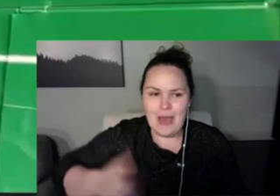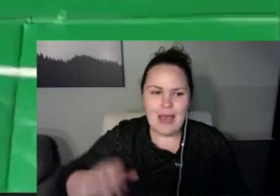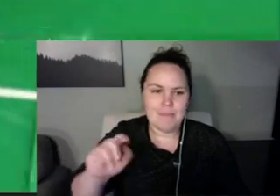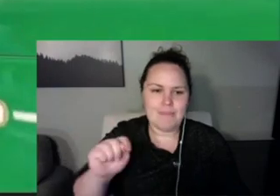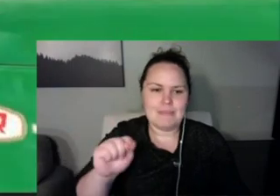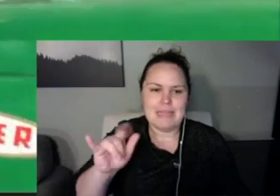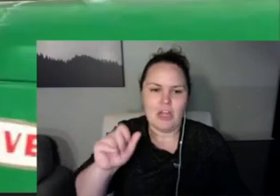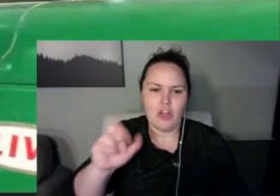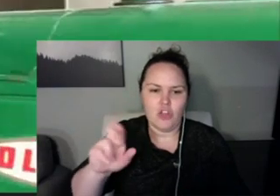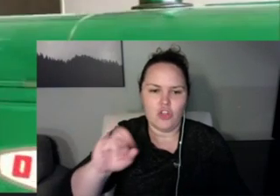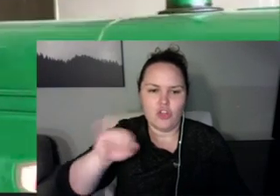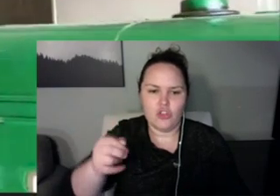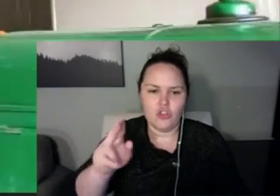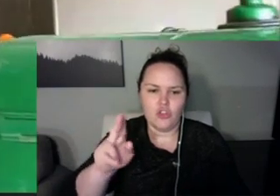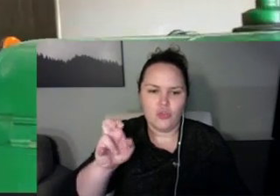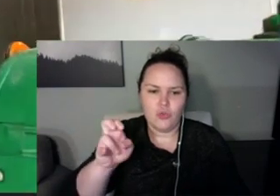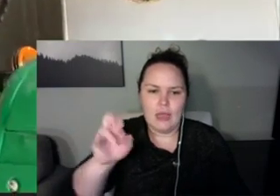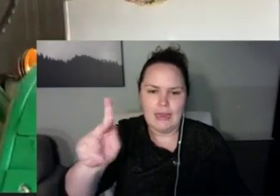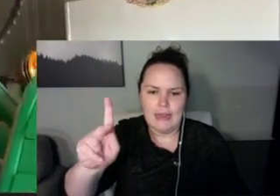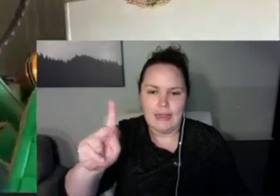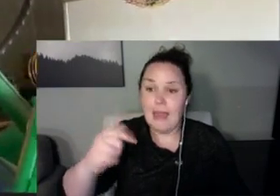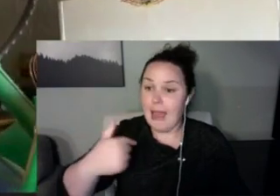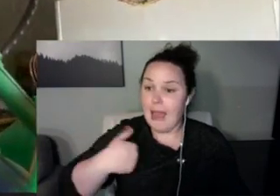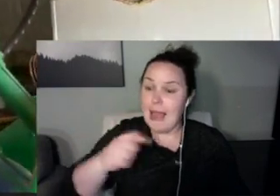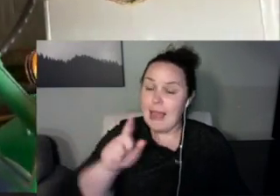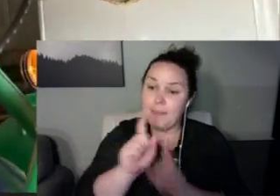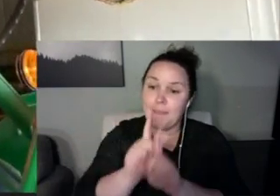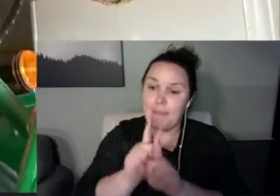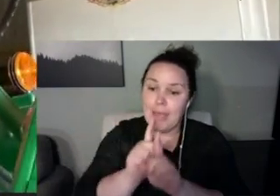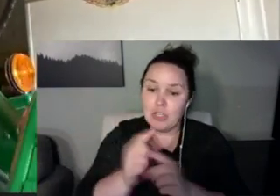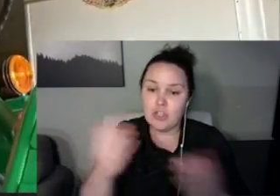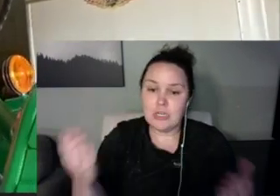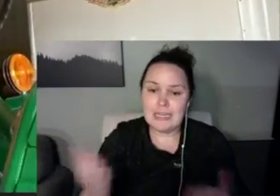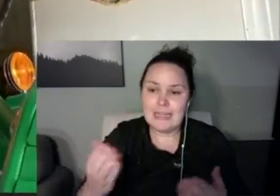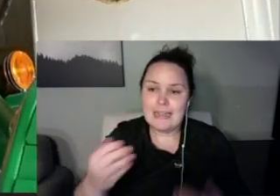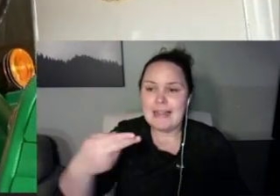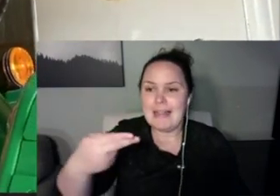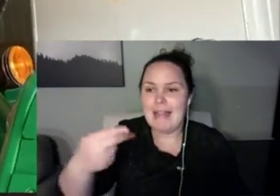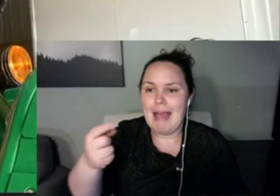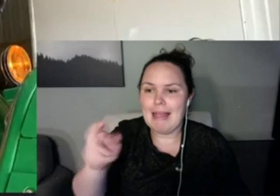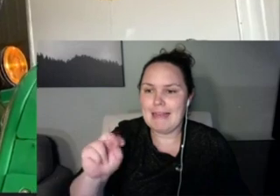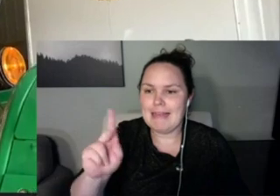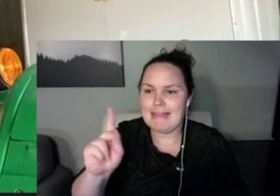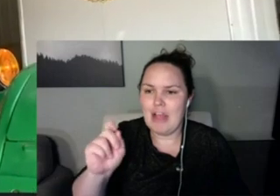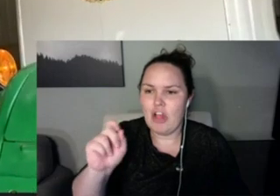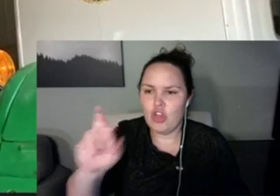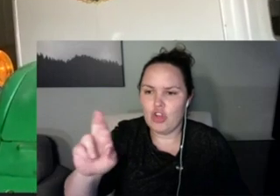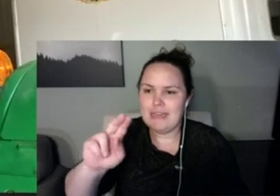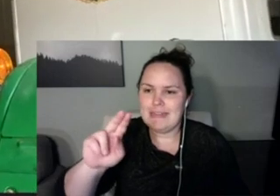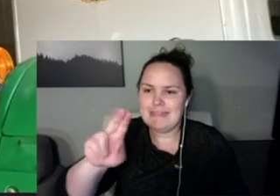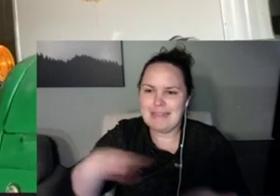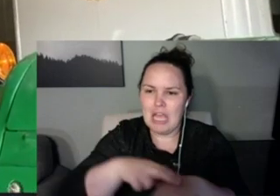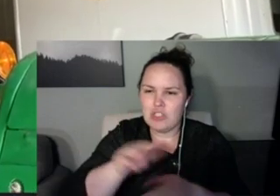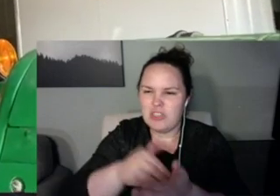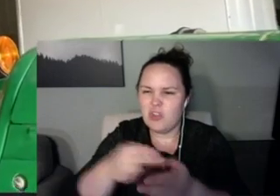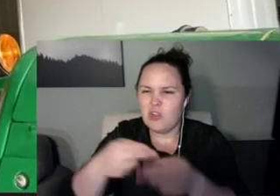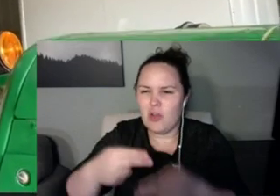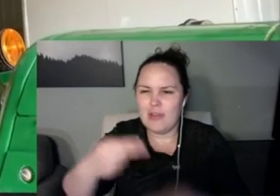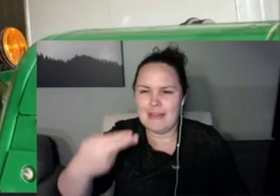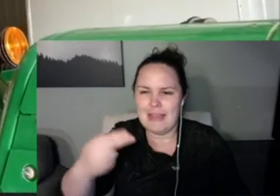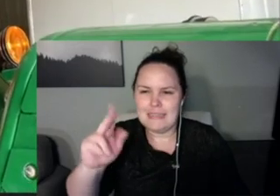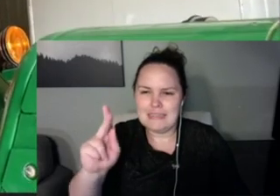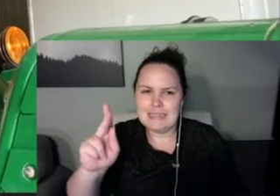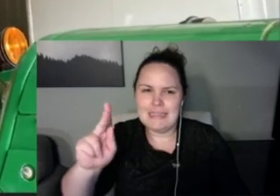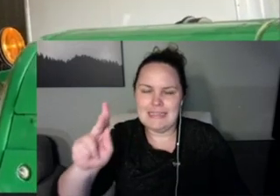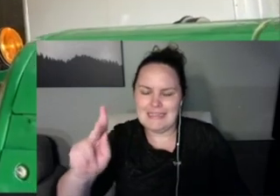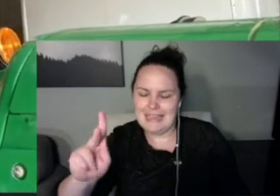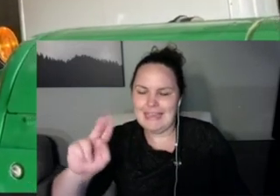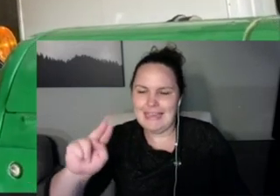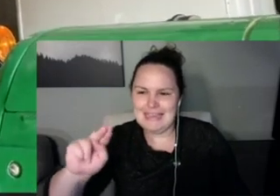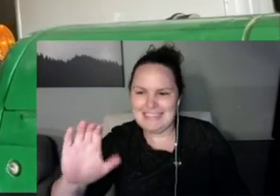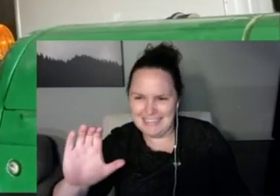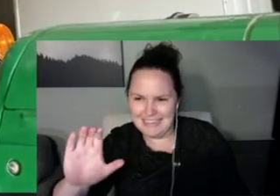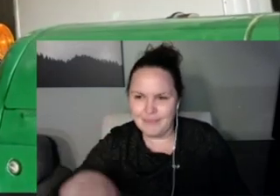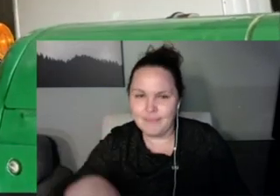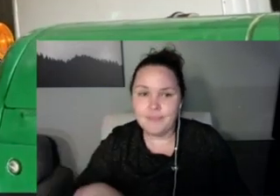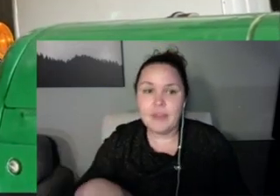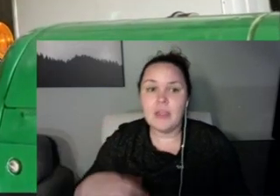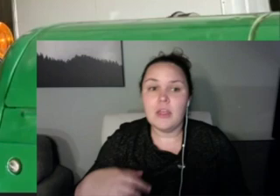As we will be learning some of yours. And one of my main hobbies is antique tractors.